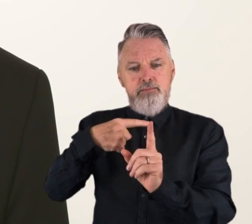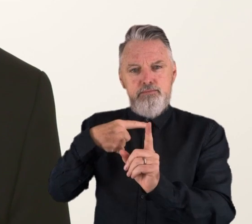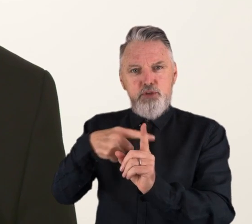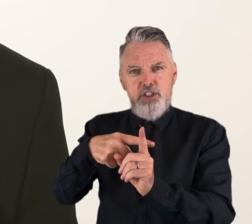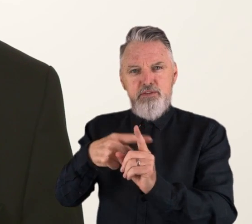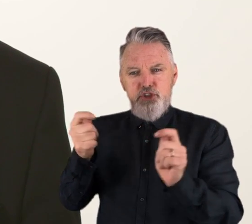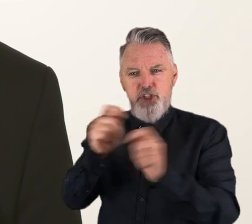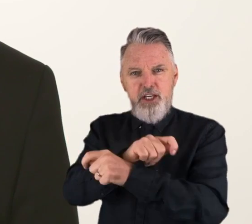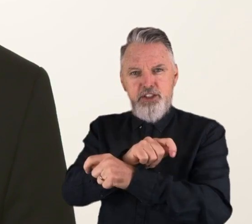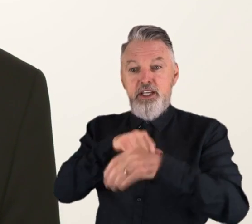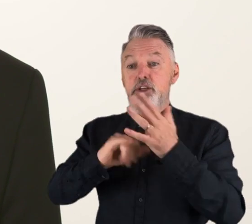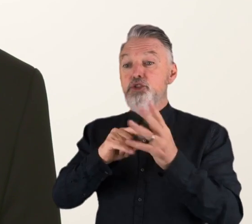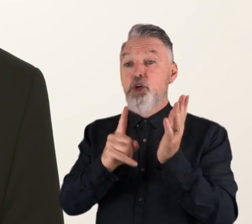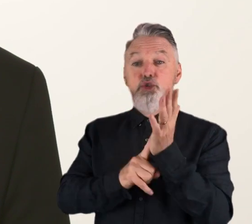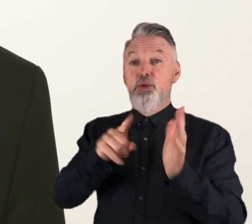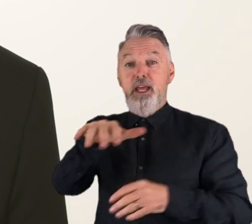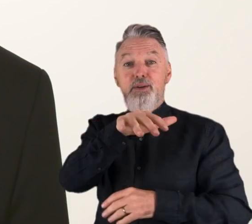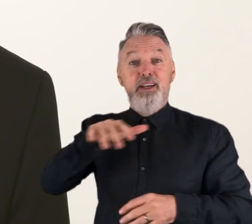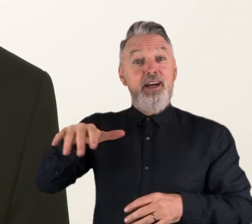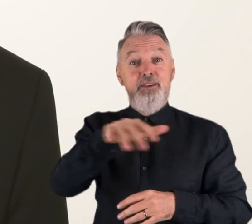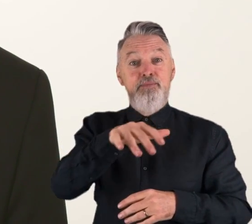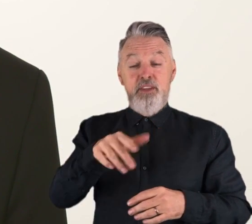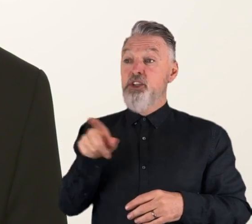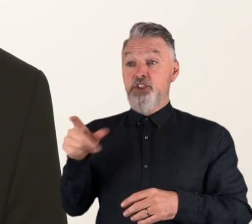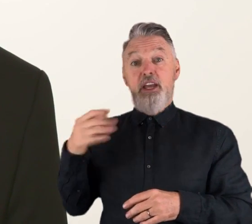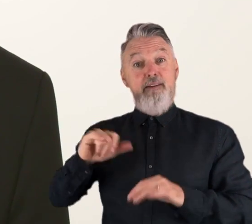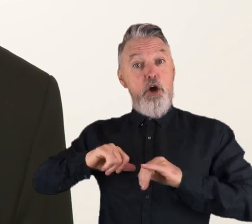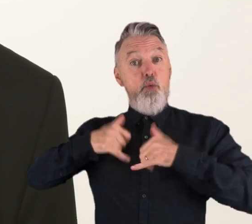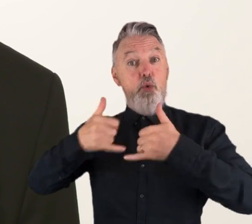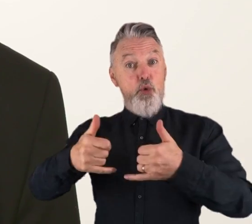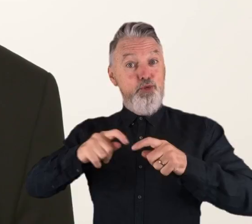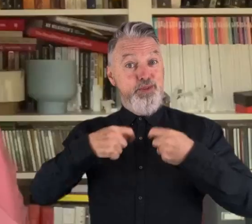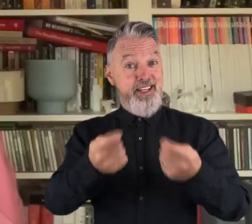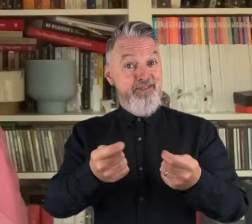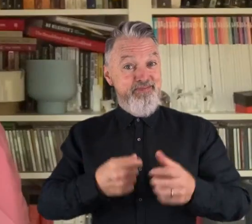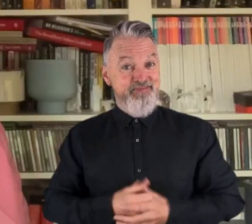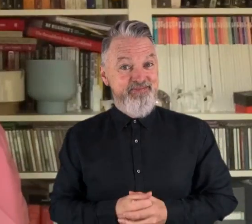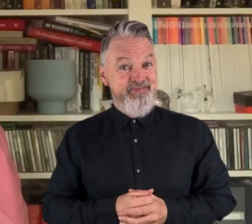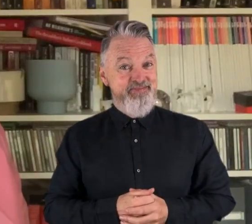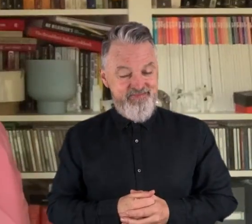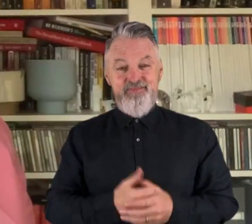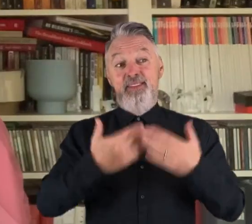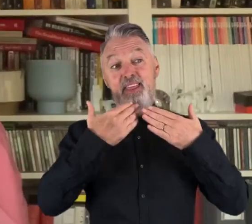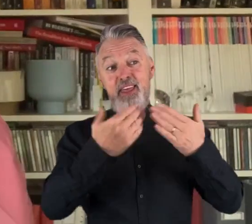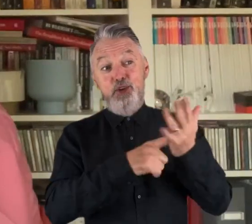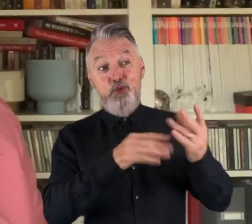so that everyone can connect. She has an award to present as we begin. Thanks Rob, hi everyone!